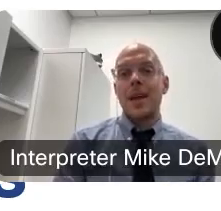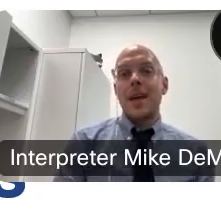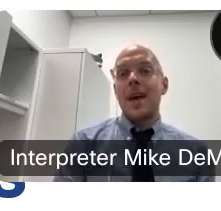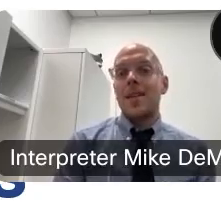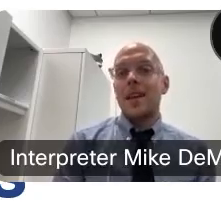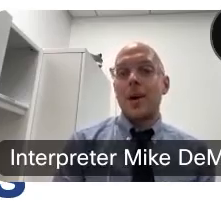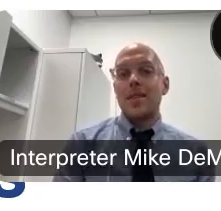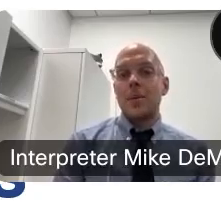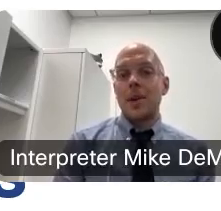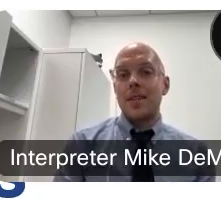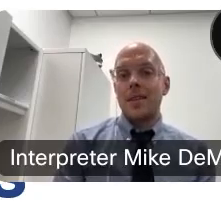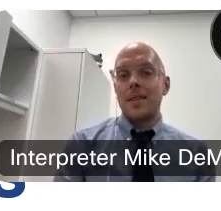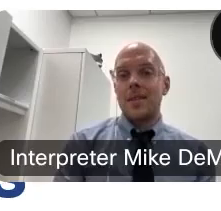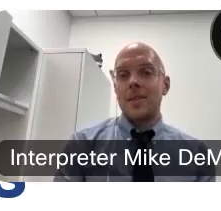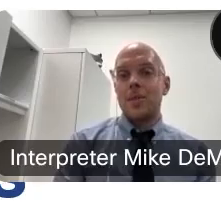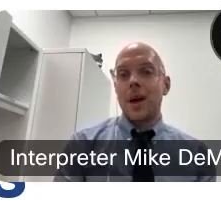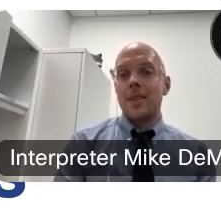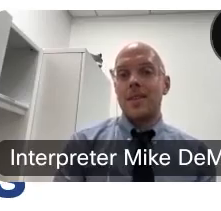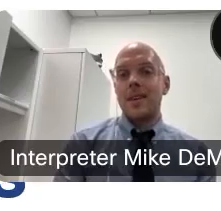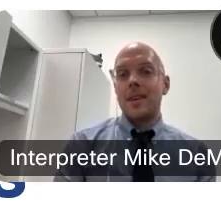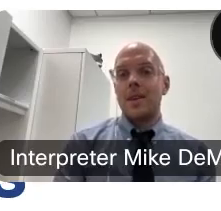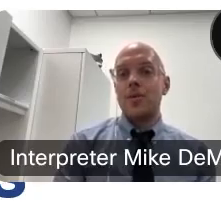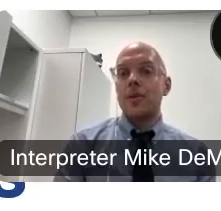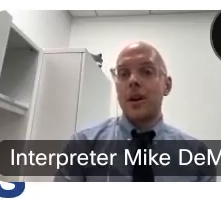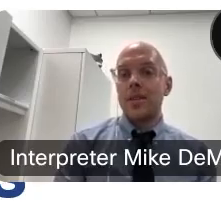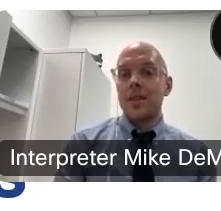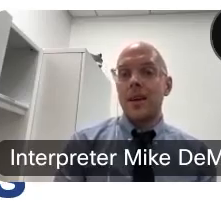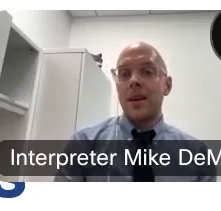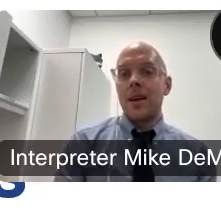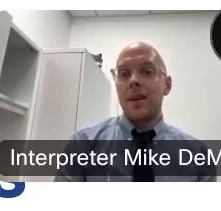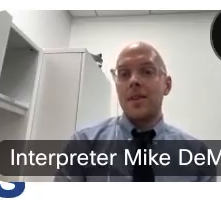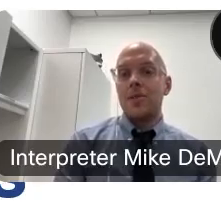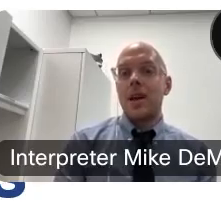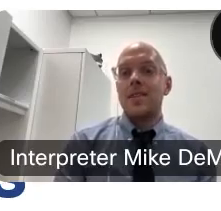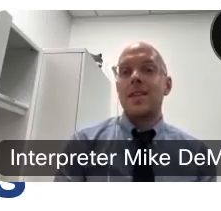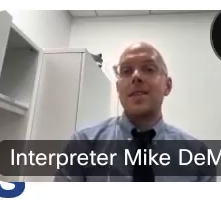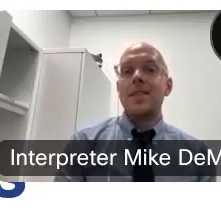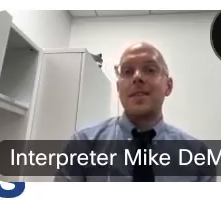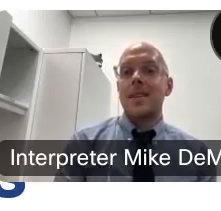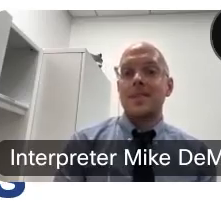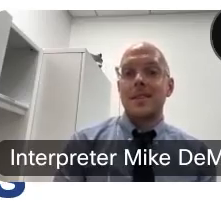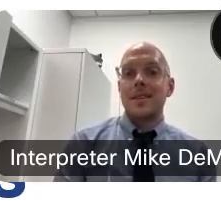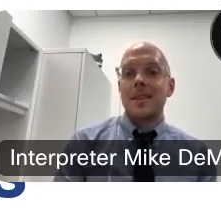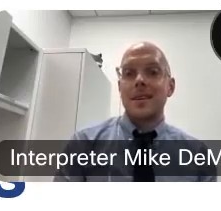And that's why in some cases, you might see in reruns, you might see the next,